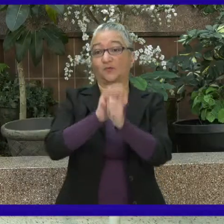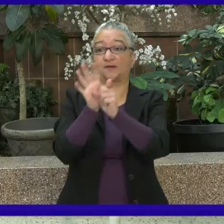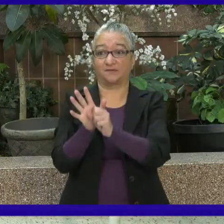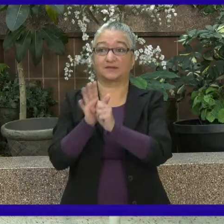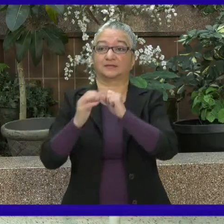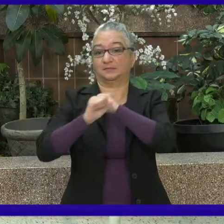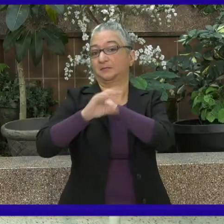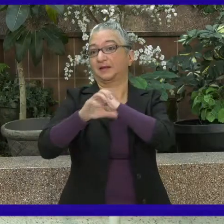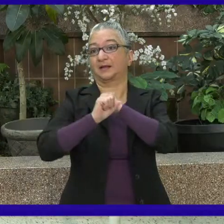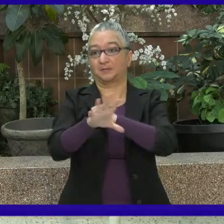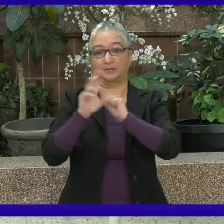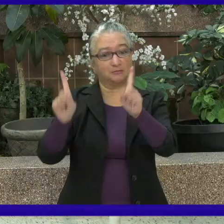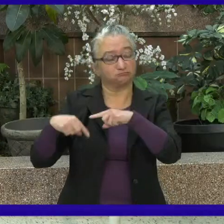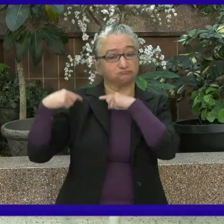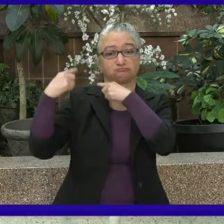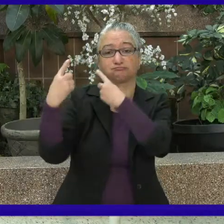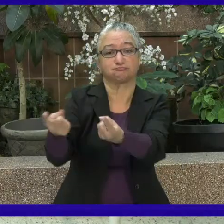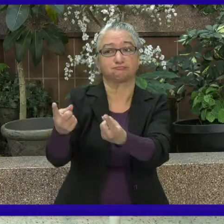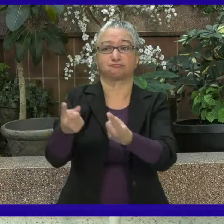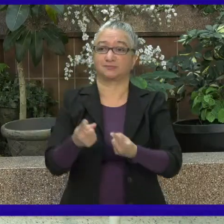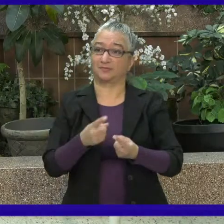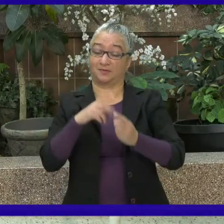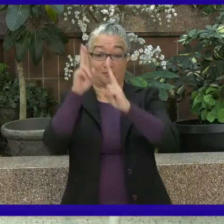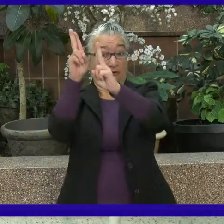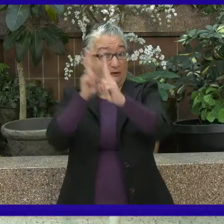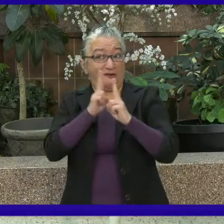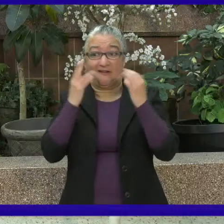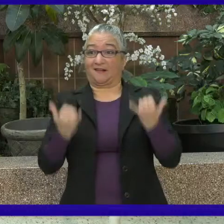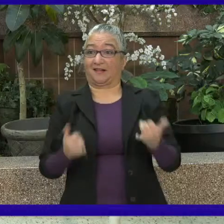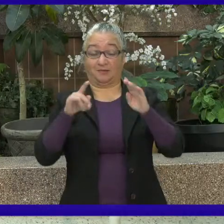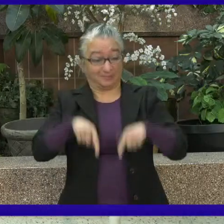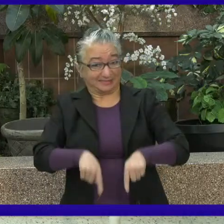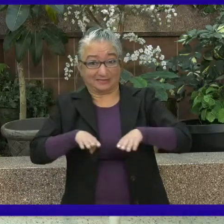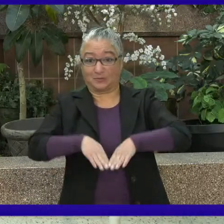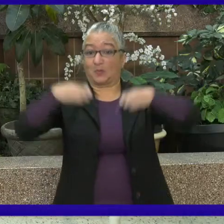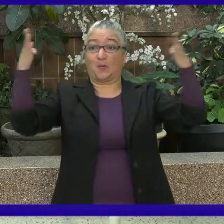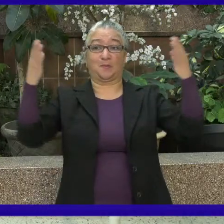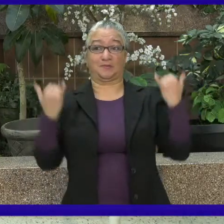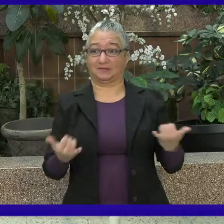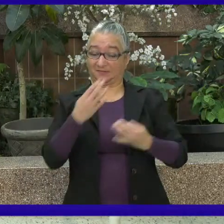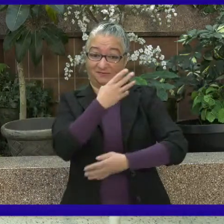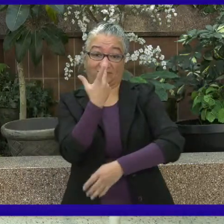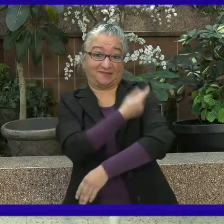the place where we started the protect mb campaign and exactly one year later